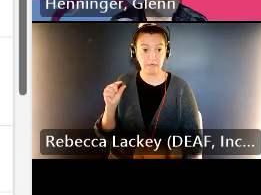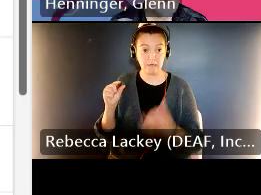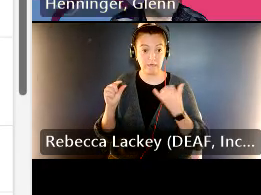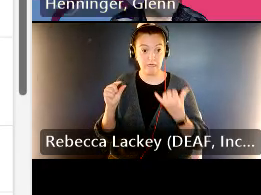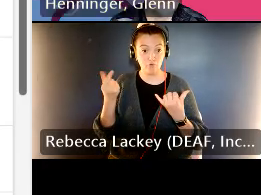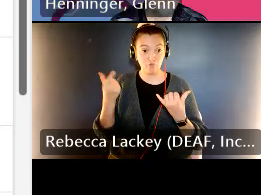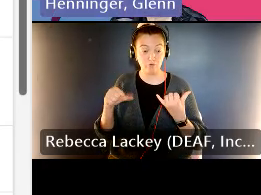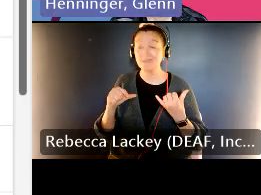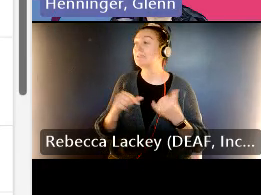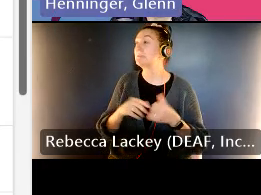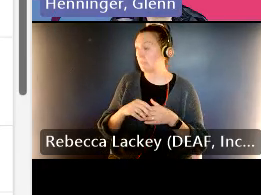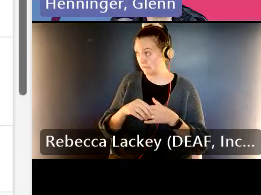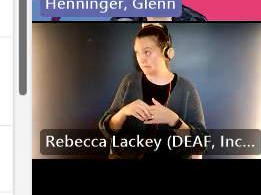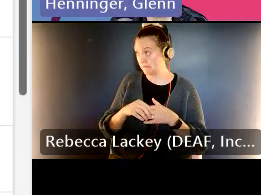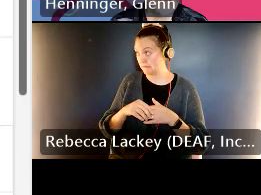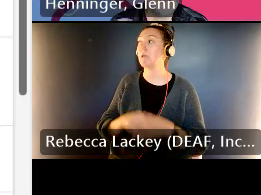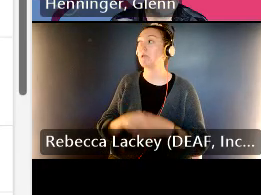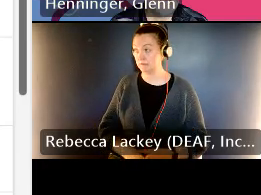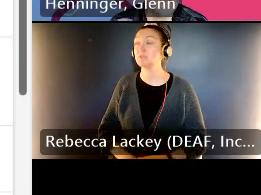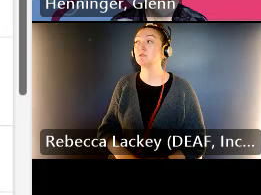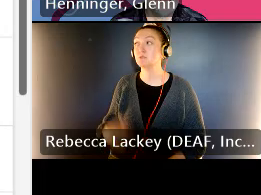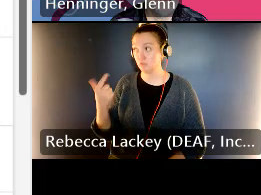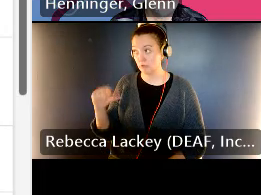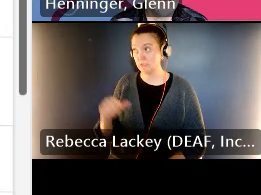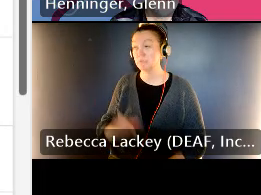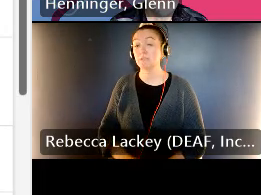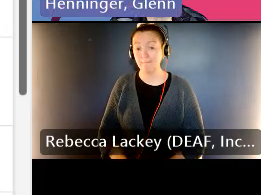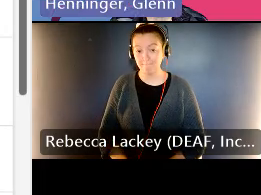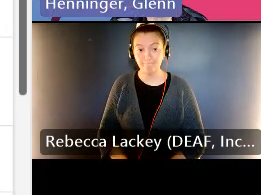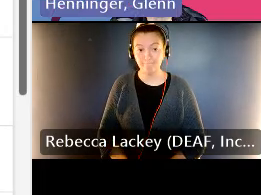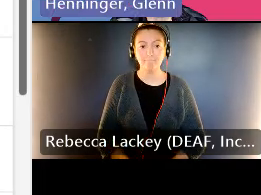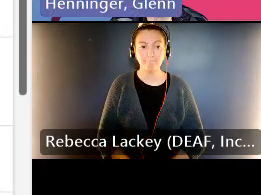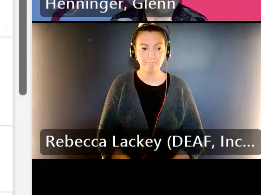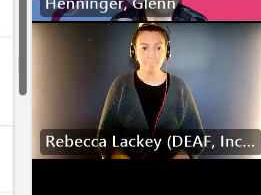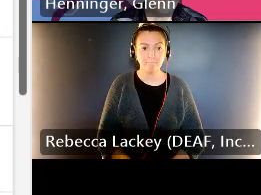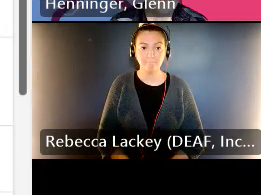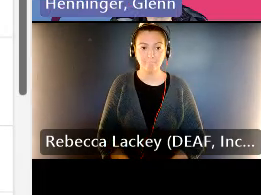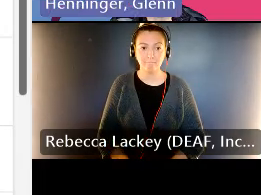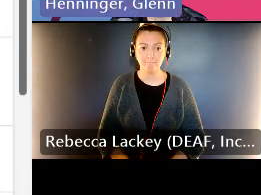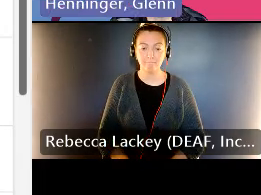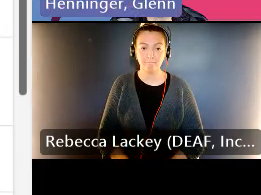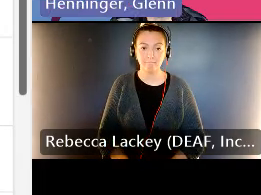Yes, yes, it's in green, Yeah. So So what?